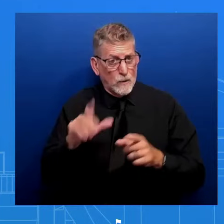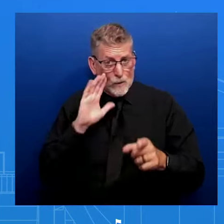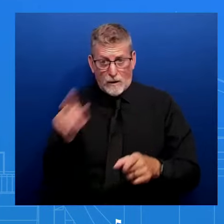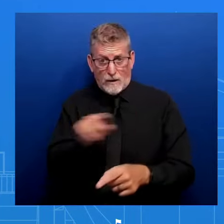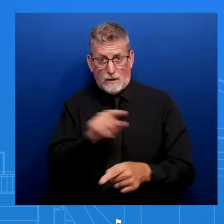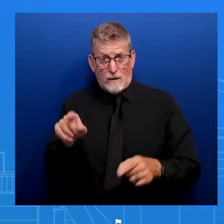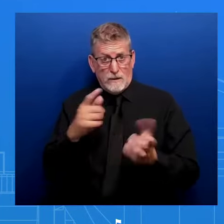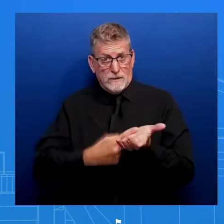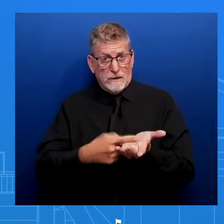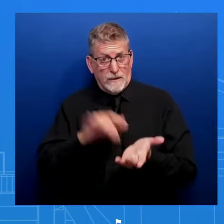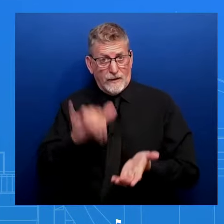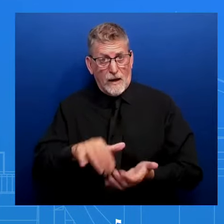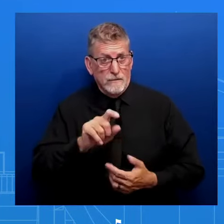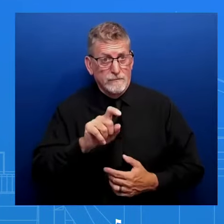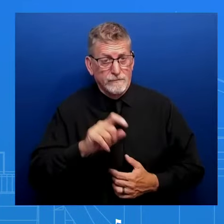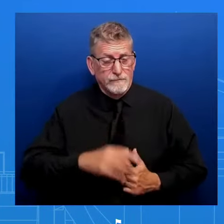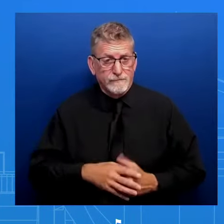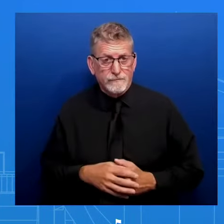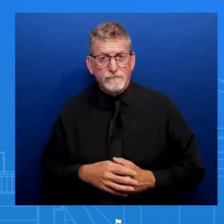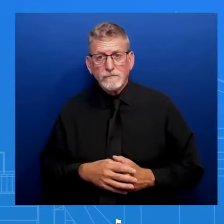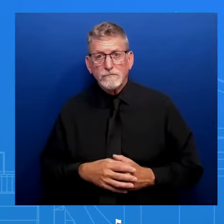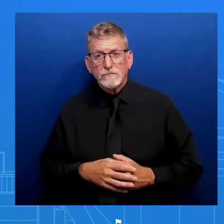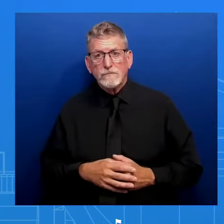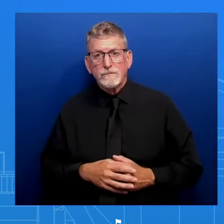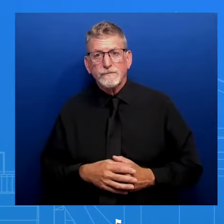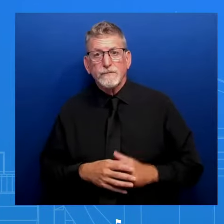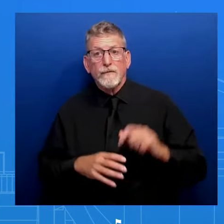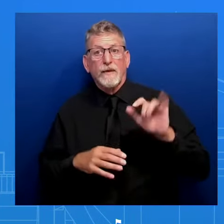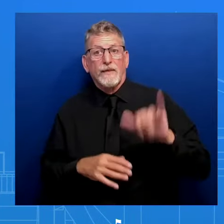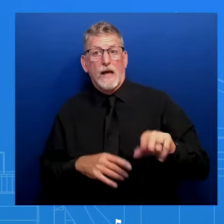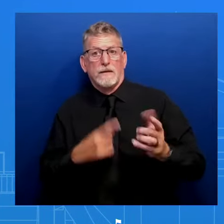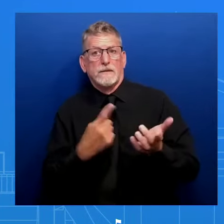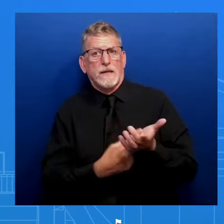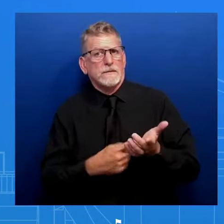that hasn't happened yet. We'll give you a full readout when the meeting is over.